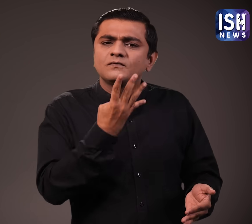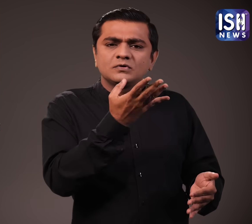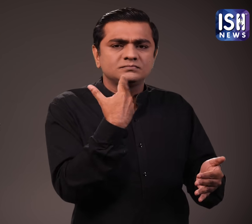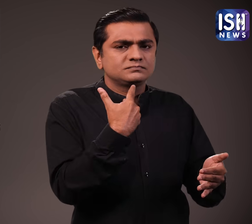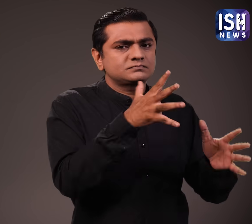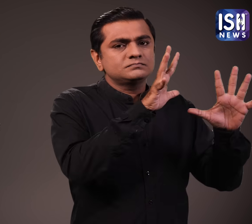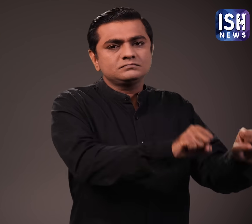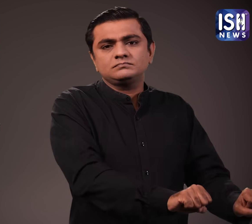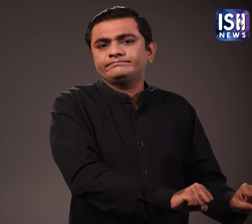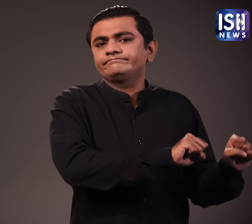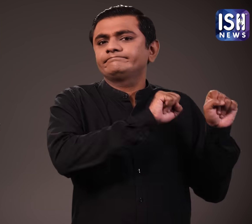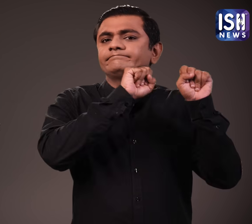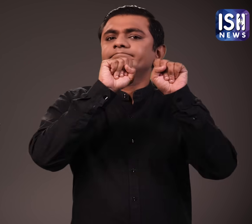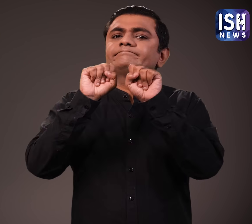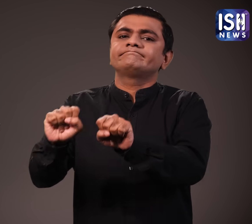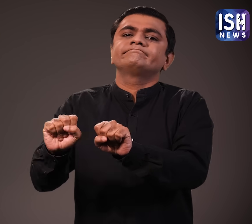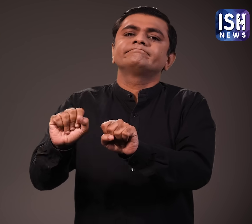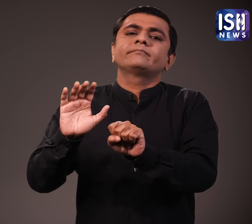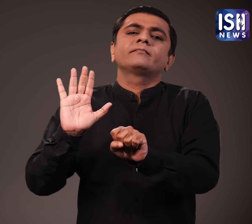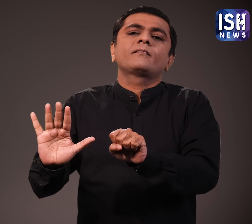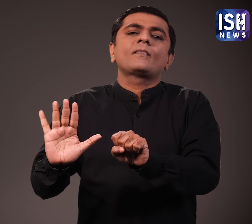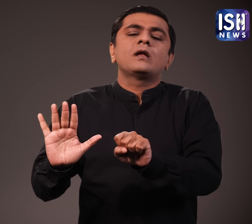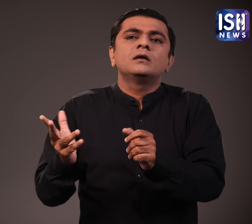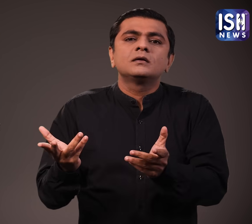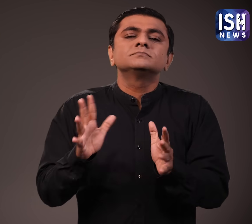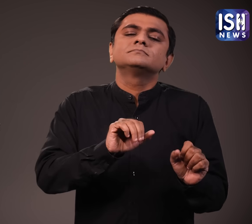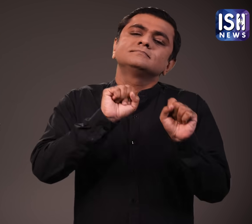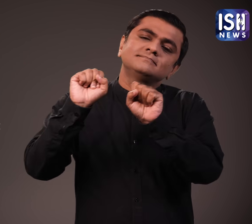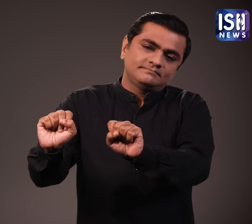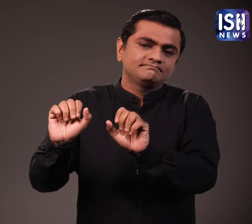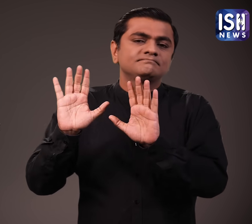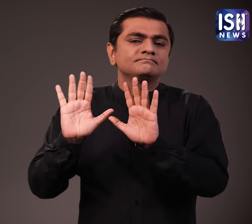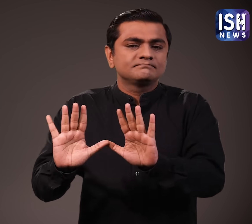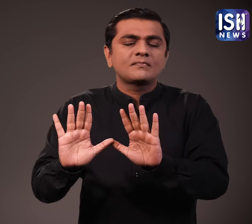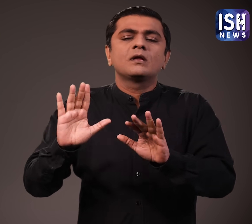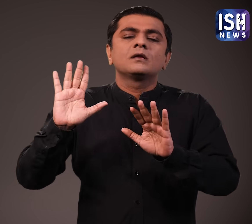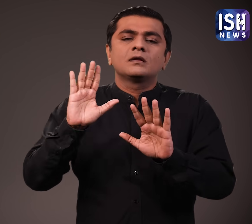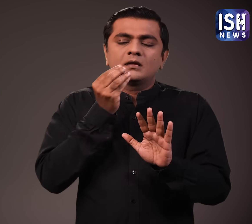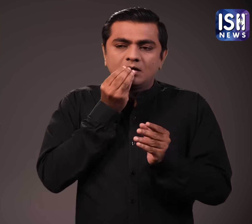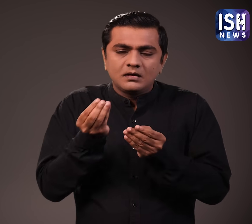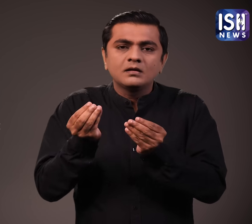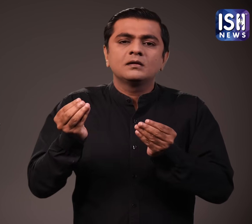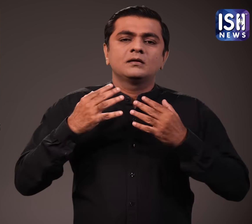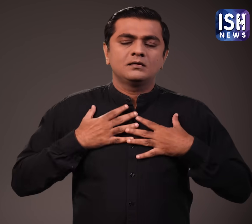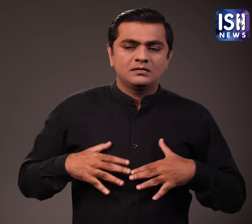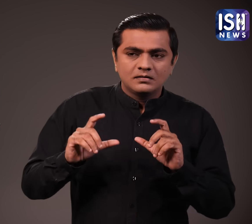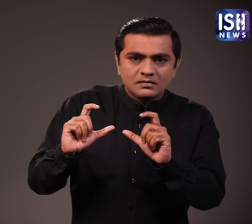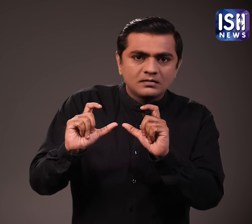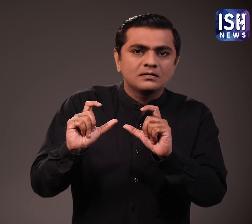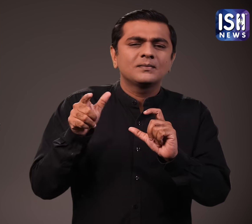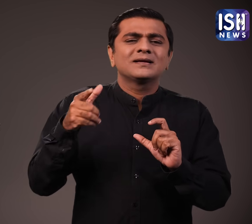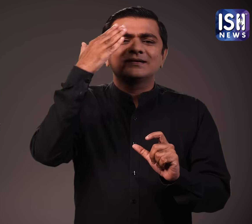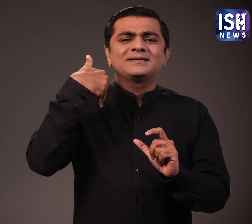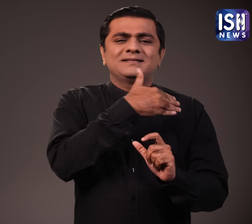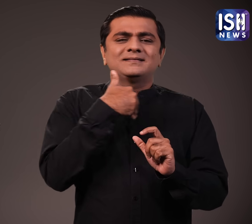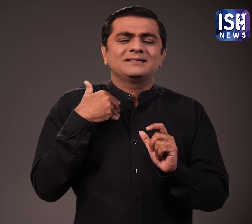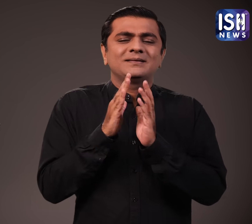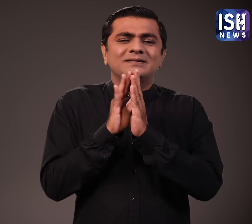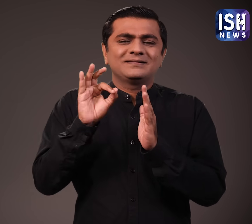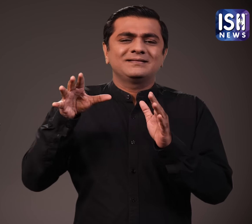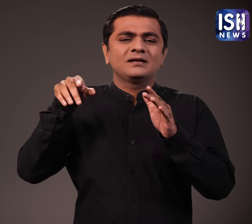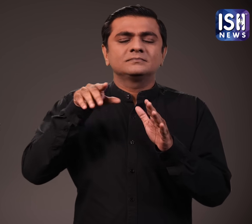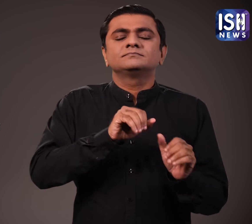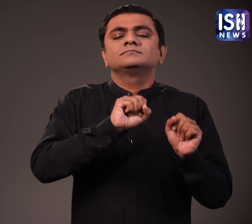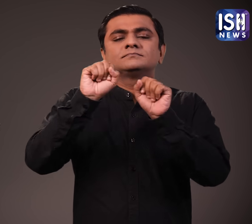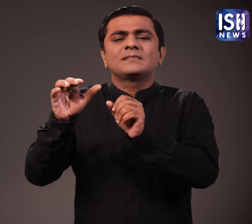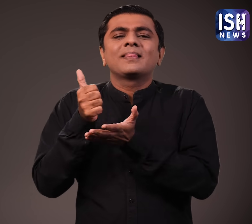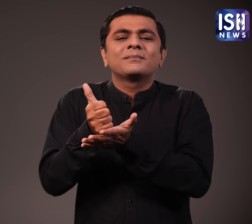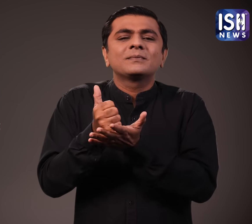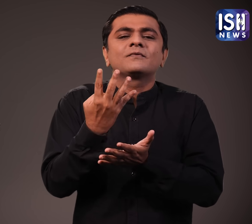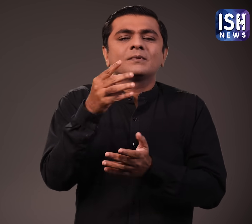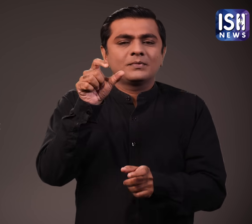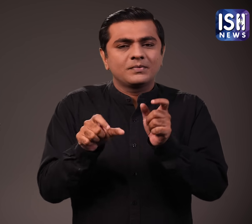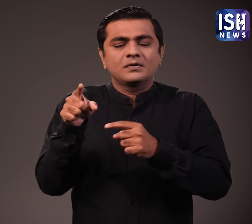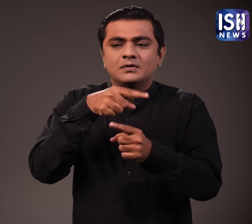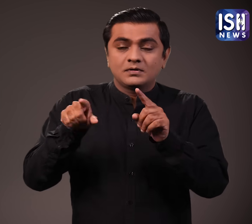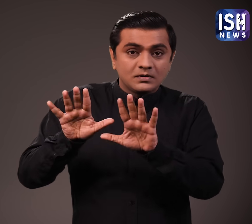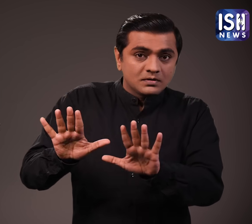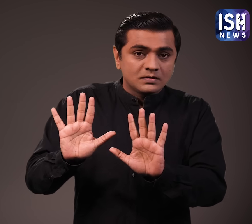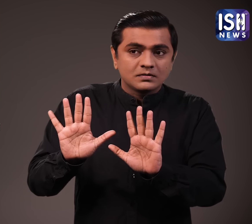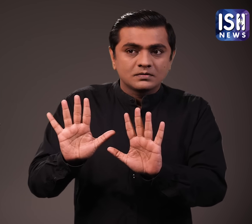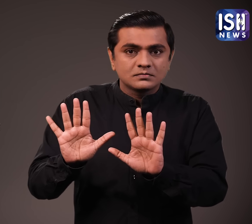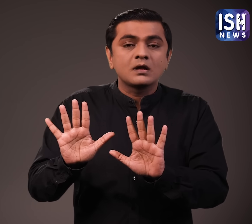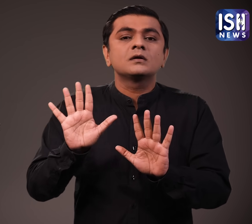All the men were taken to a shelter at a local church and given food.